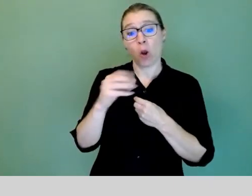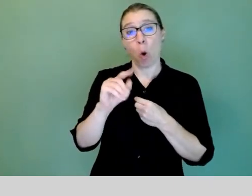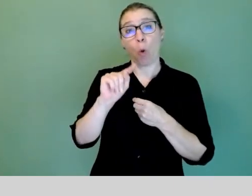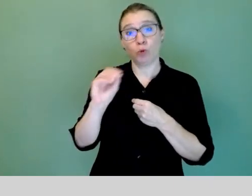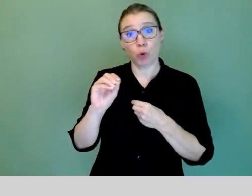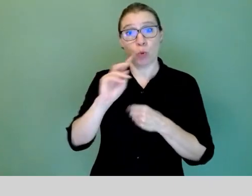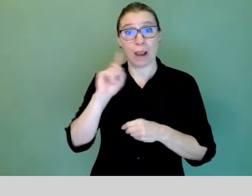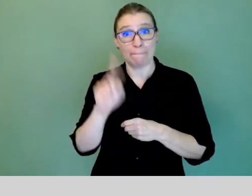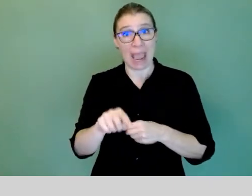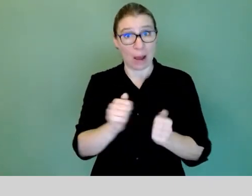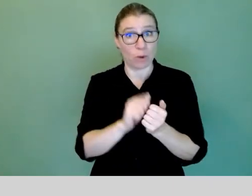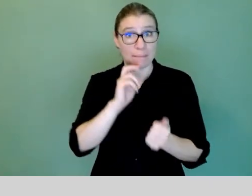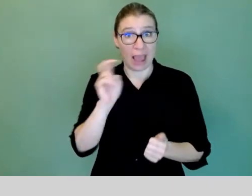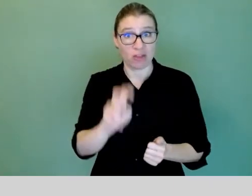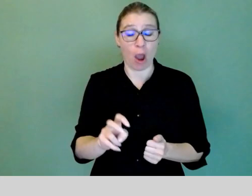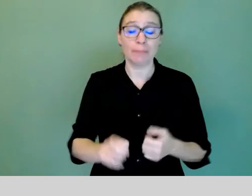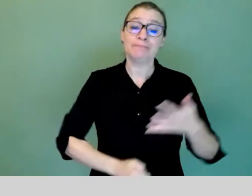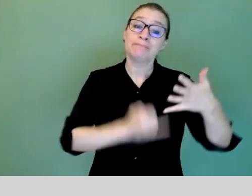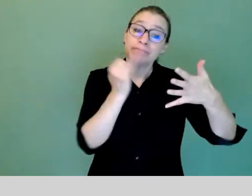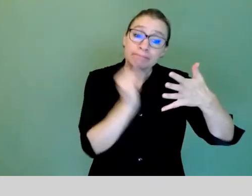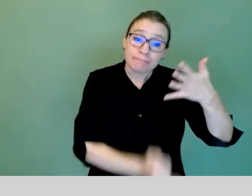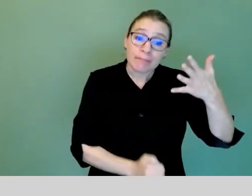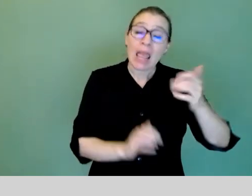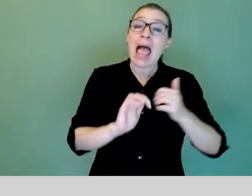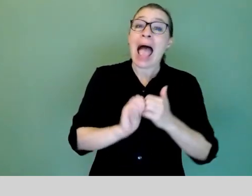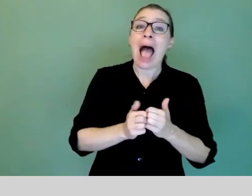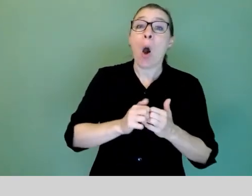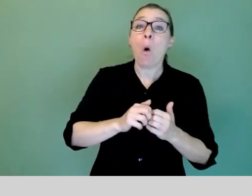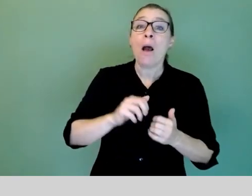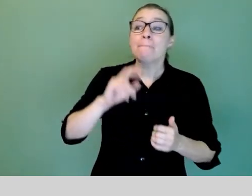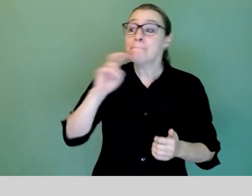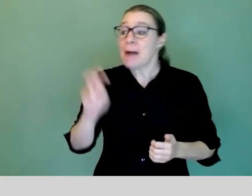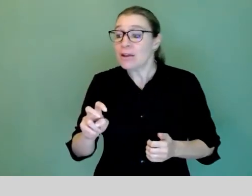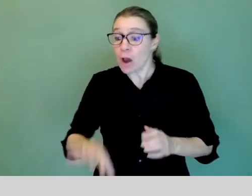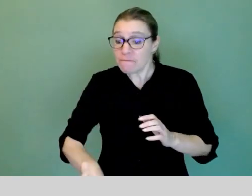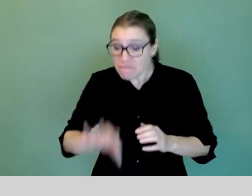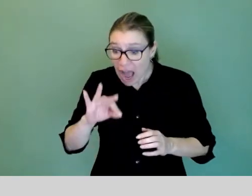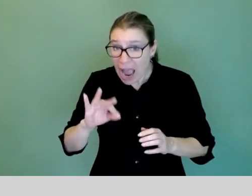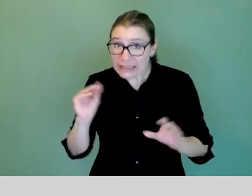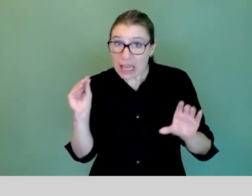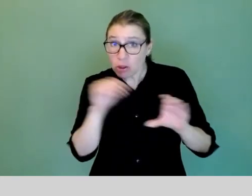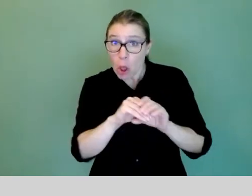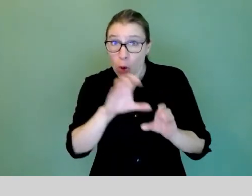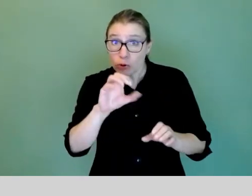And finally, the way Python finds and loads code can be changed using importlib.